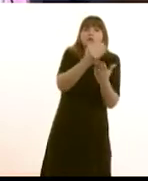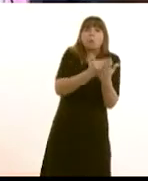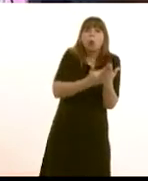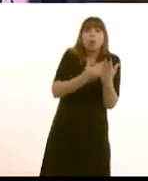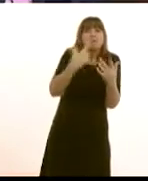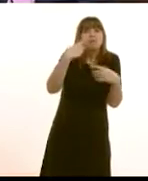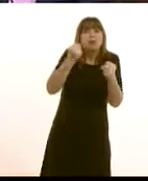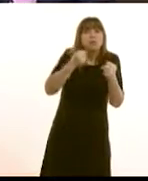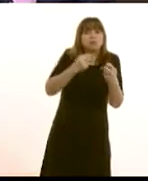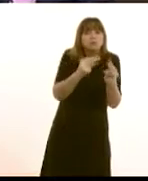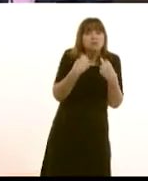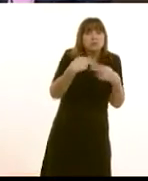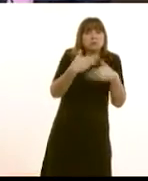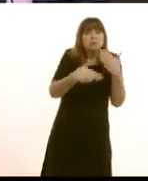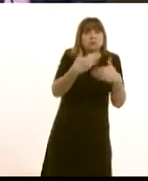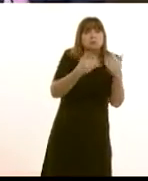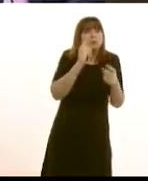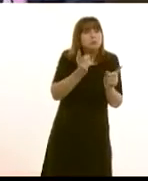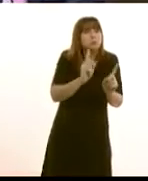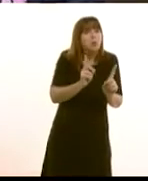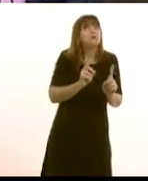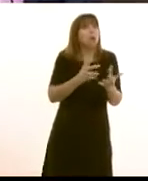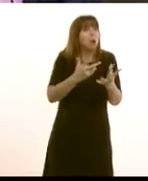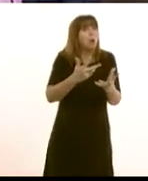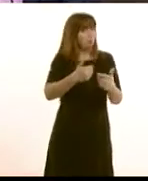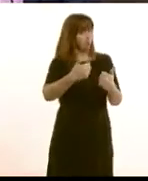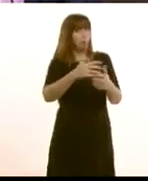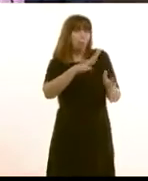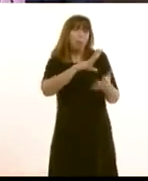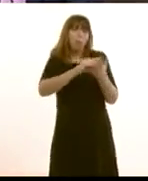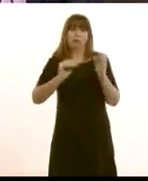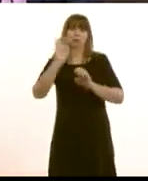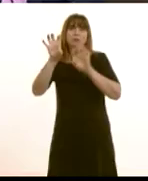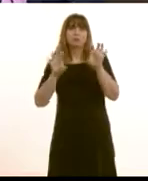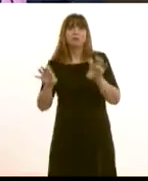is very much that they are extended to other parts of Wales. There are currently over 40,000